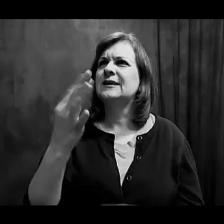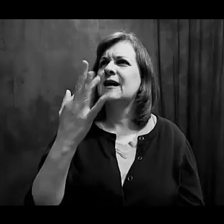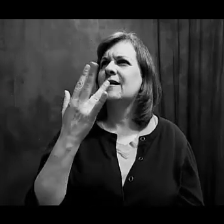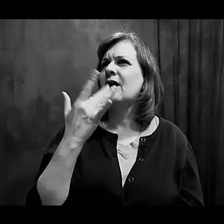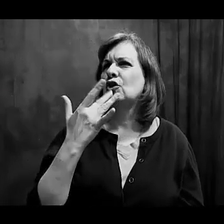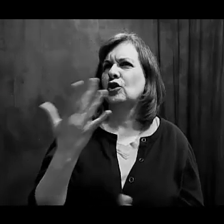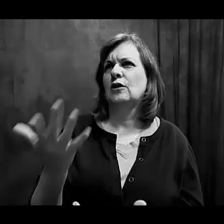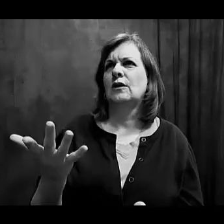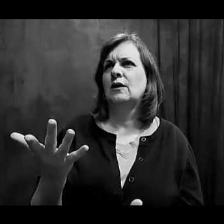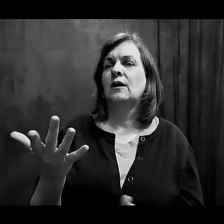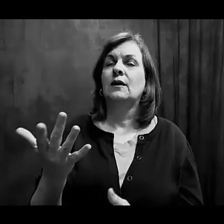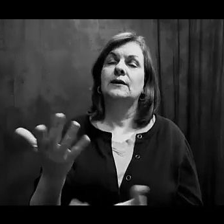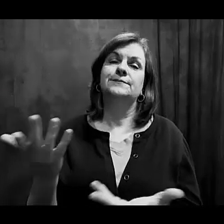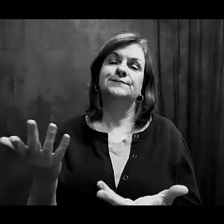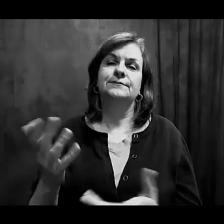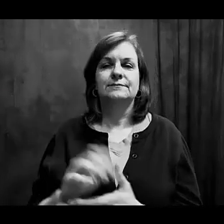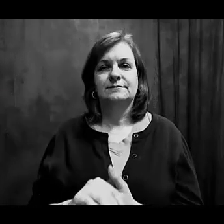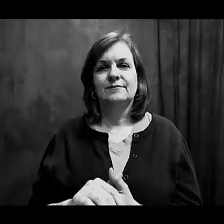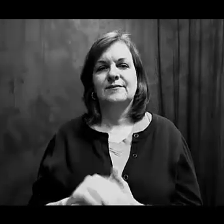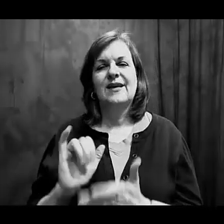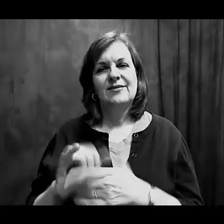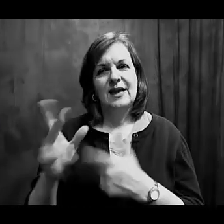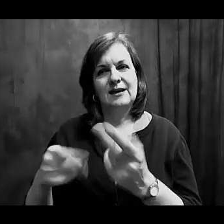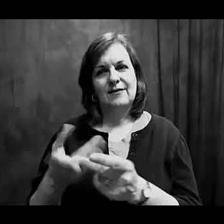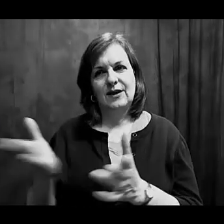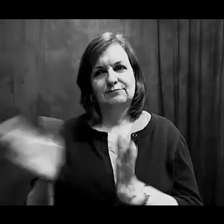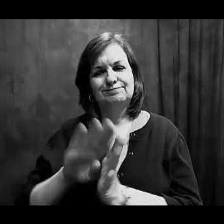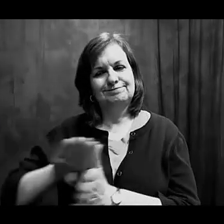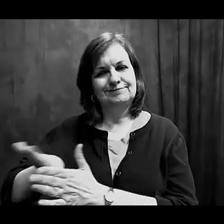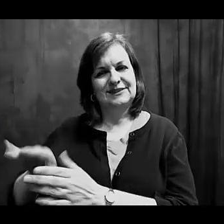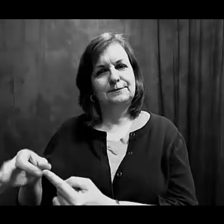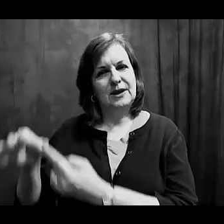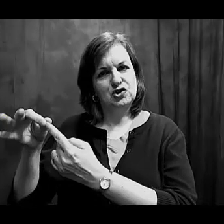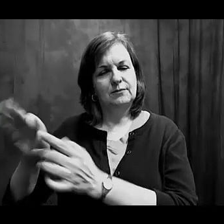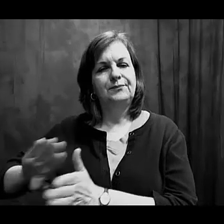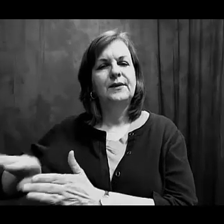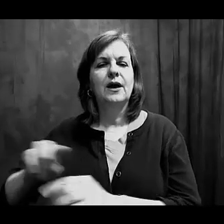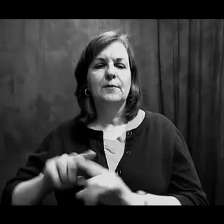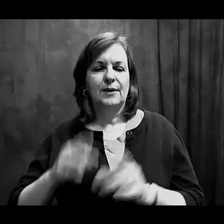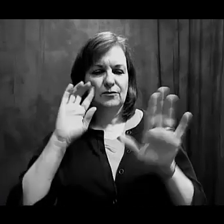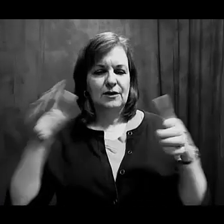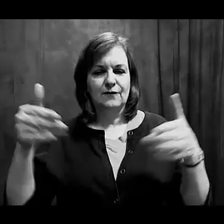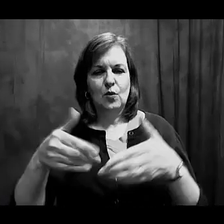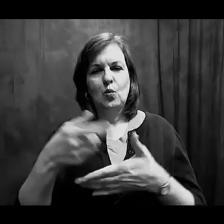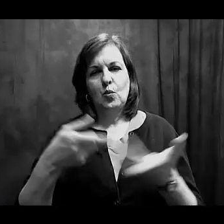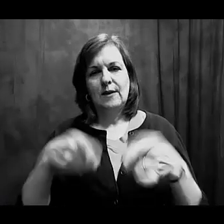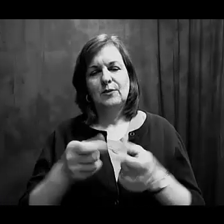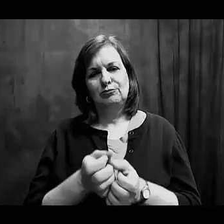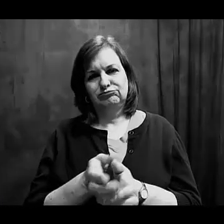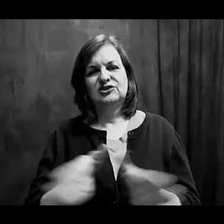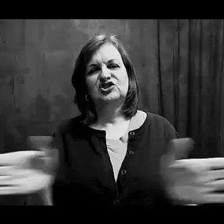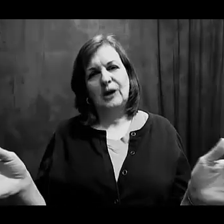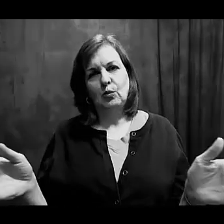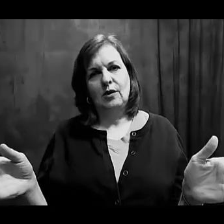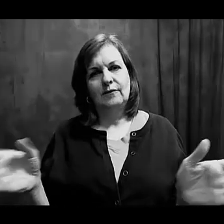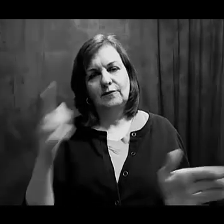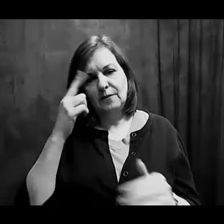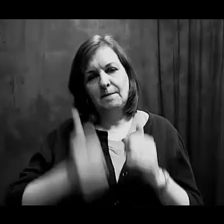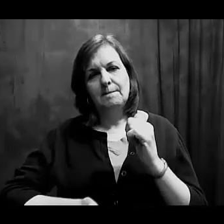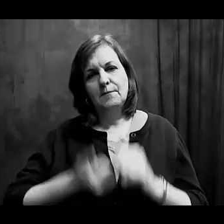those sorts of things but for now let's focus on what's actually going on in the majority of individuals